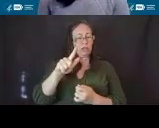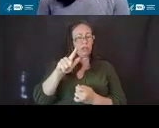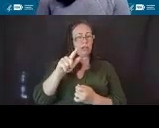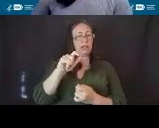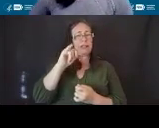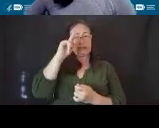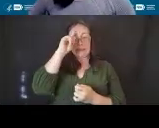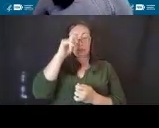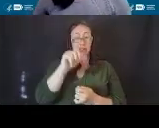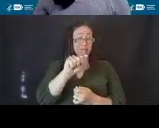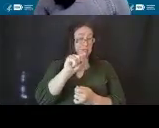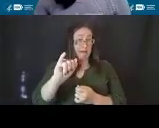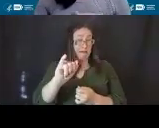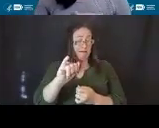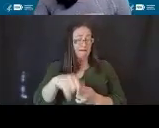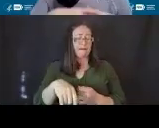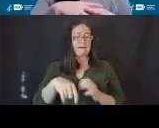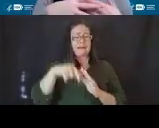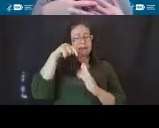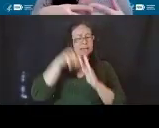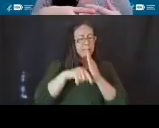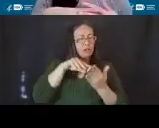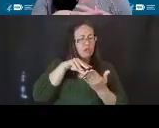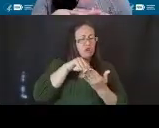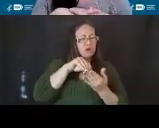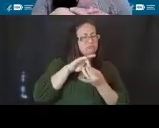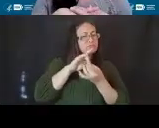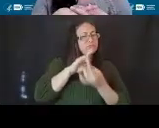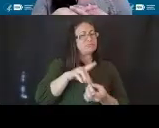and it's often the case that, after a few years,